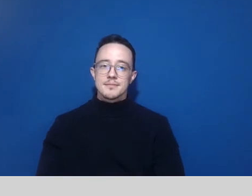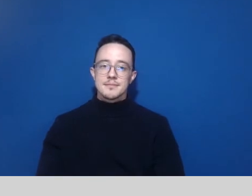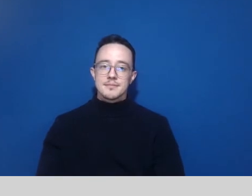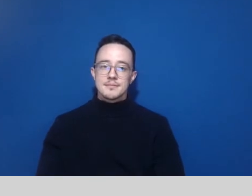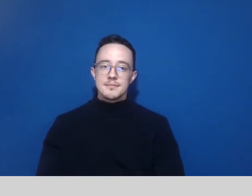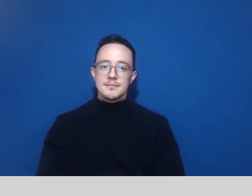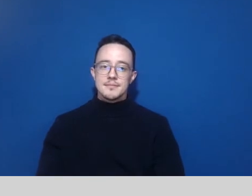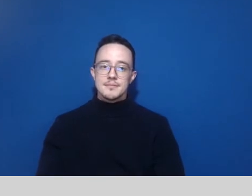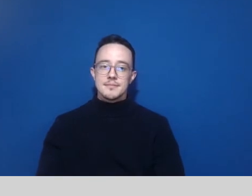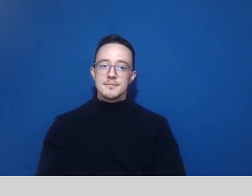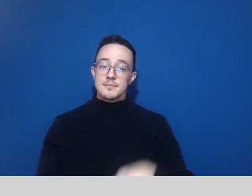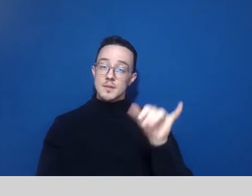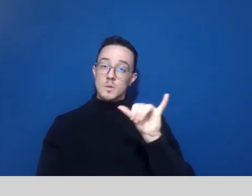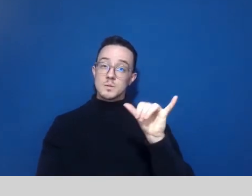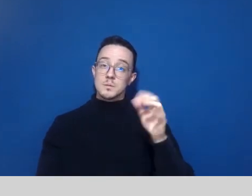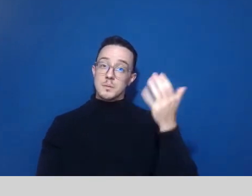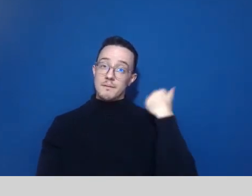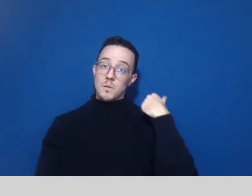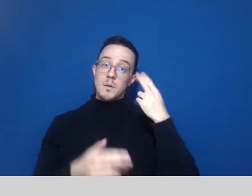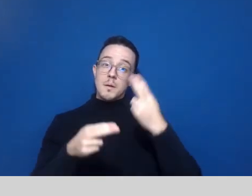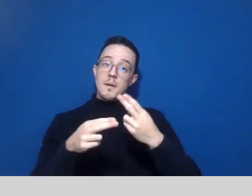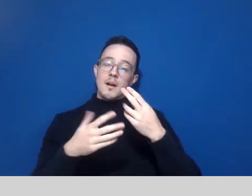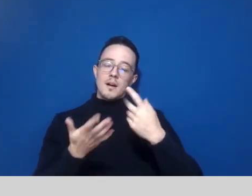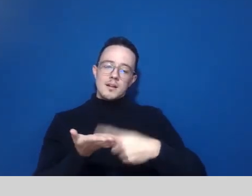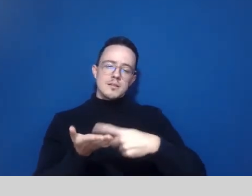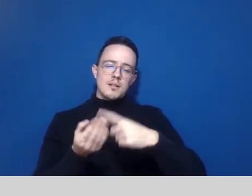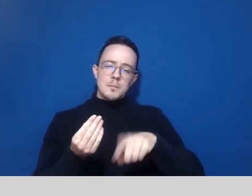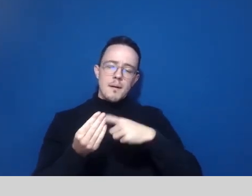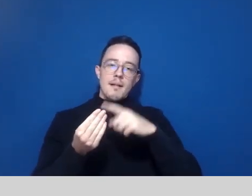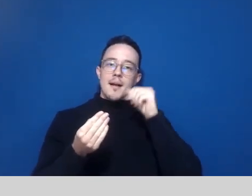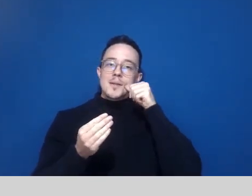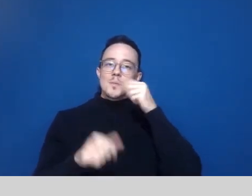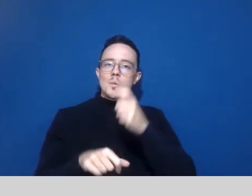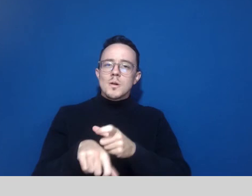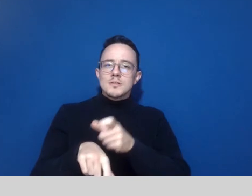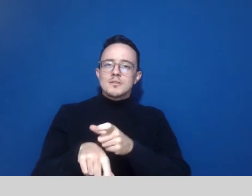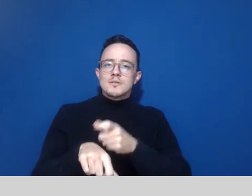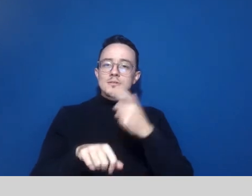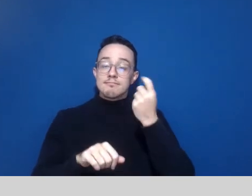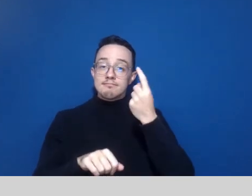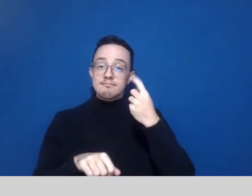I mentioned the Apple Watch earlier. Apple record an incredible amount of data